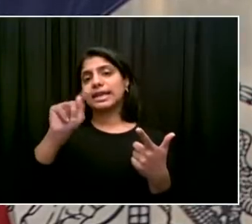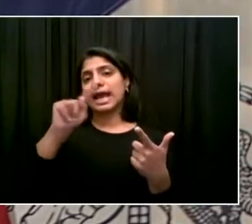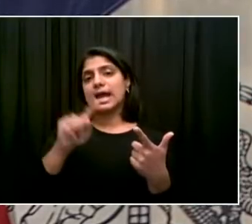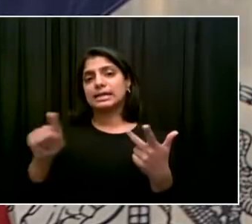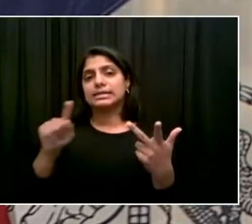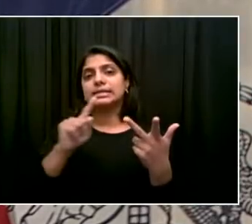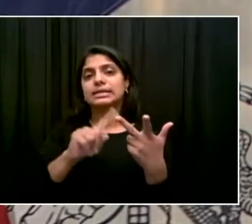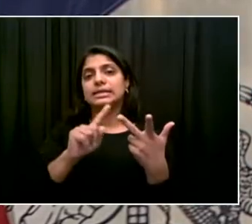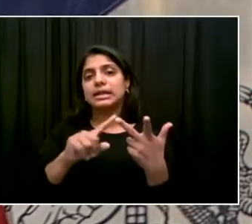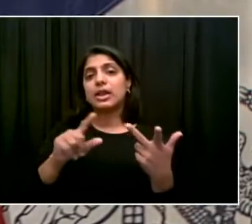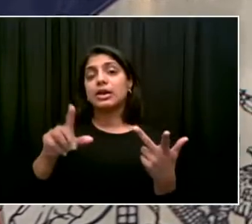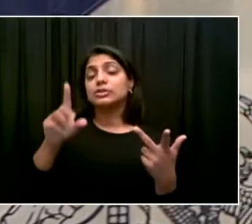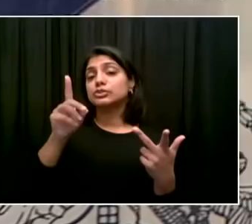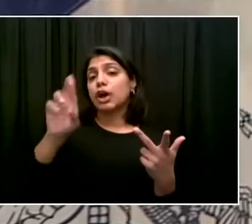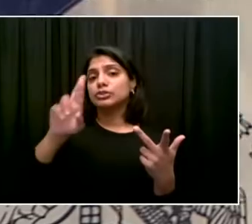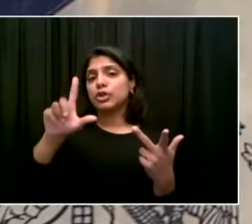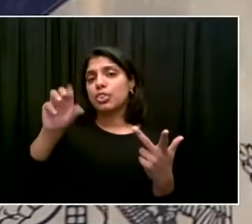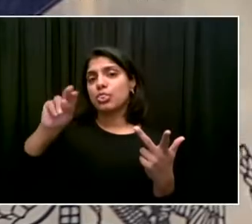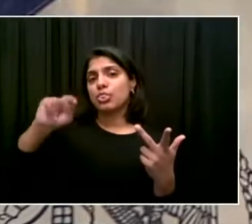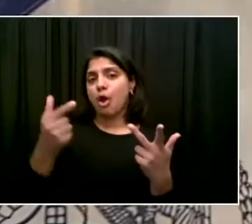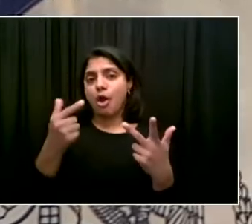DAVE HOCKSHI,